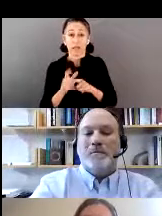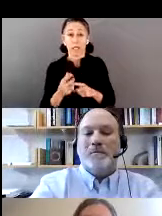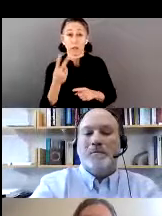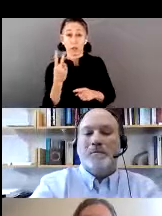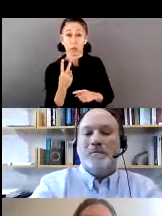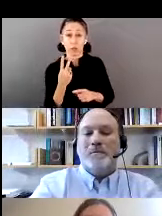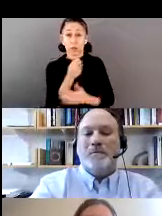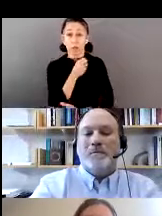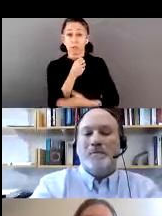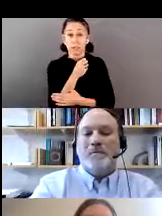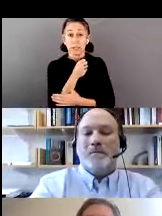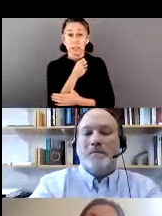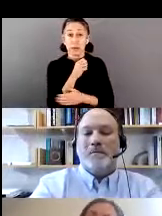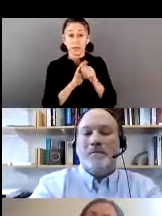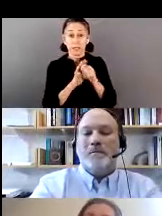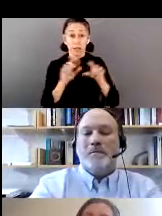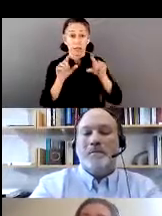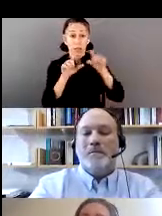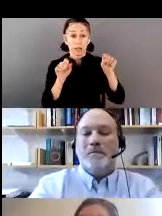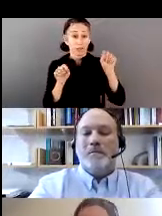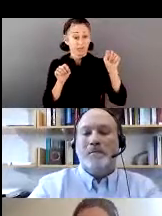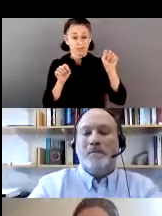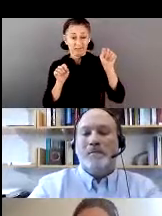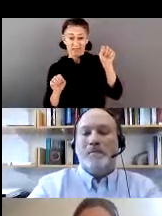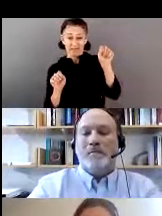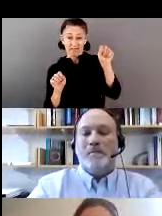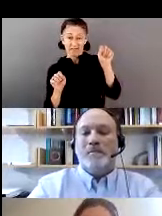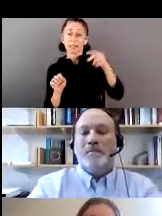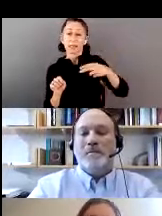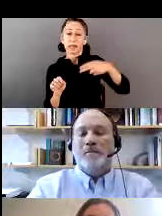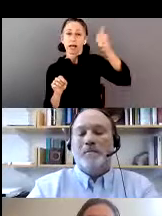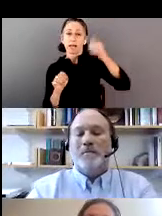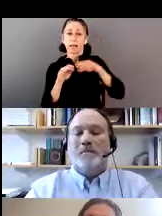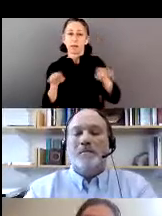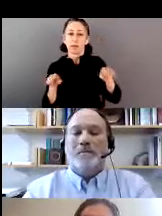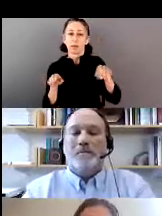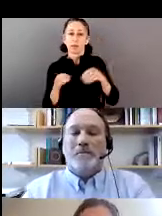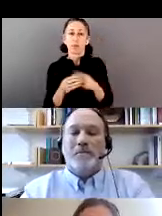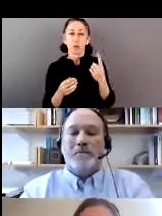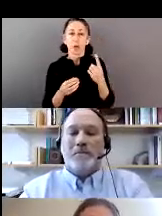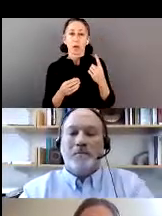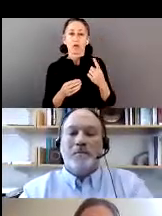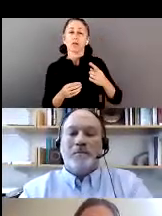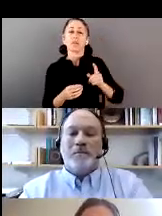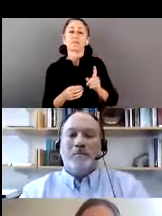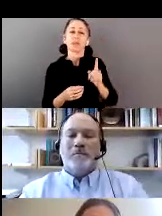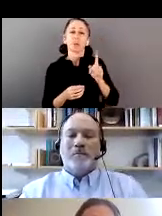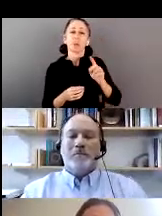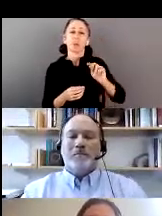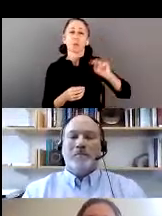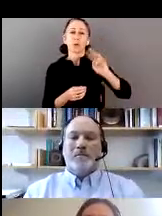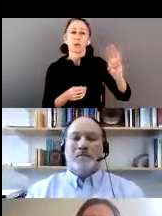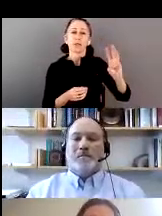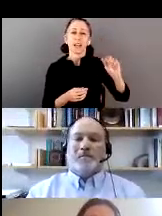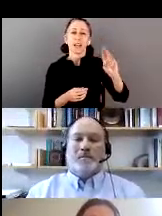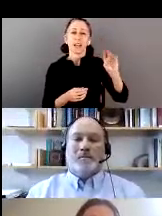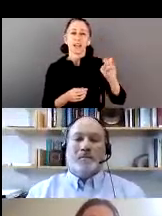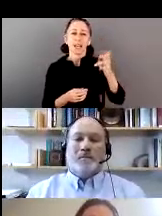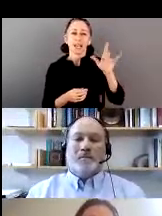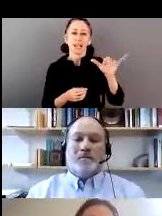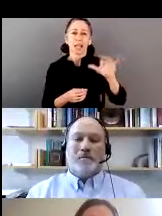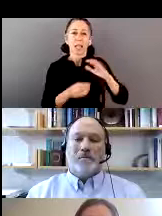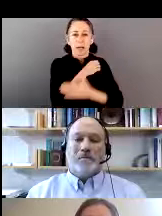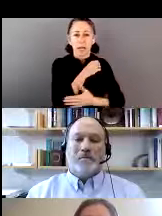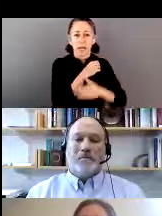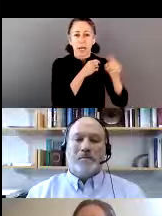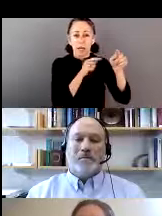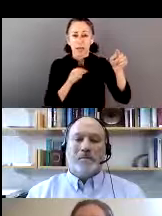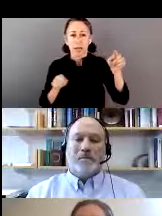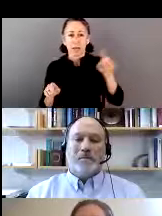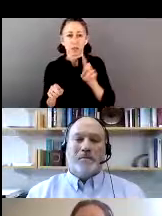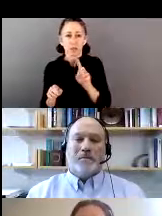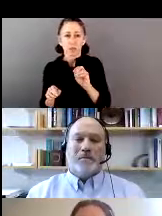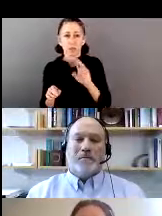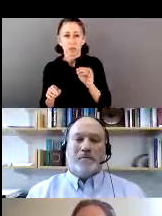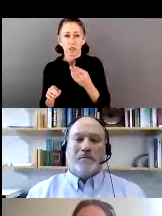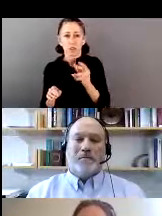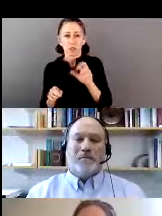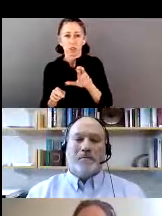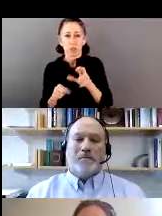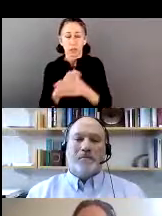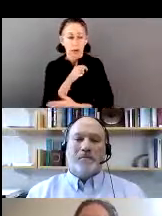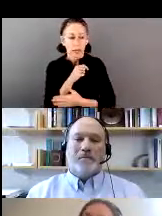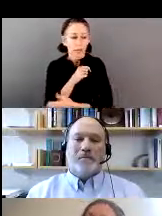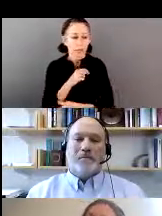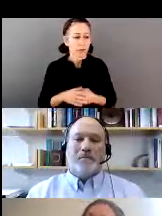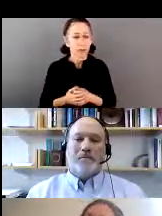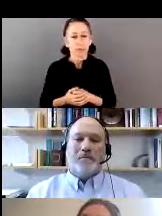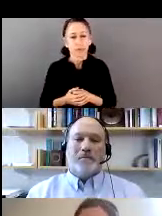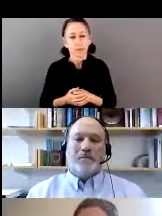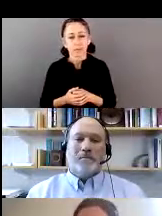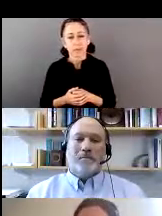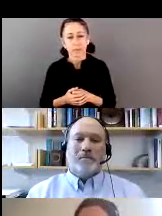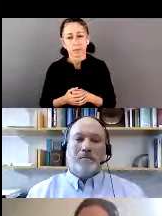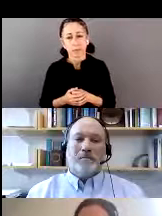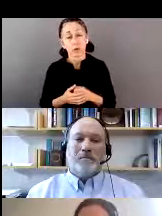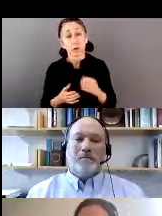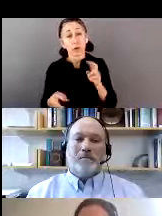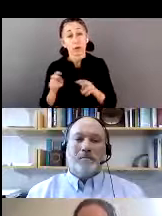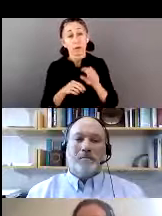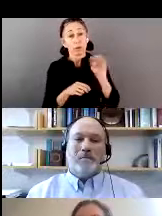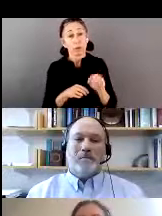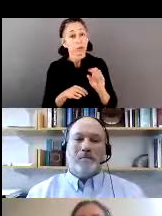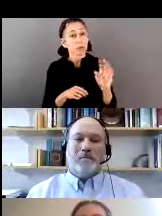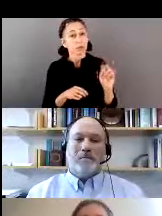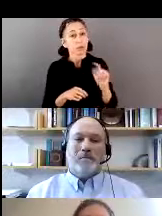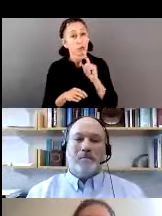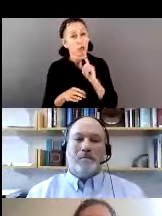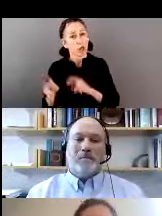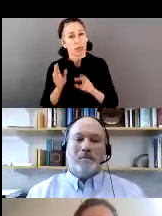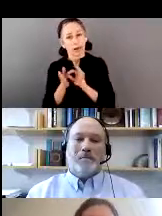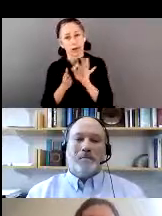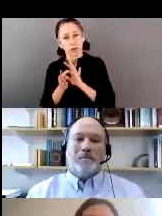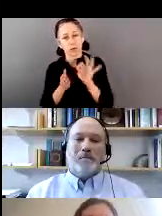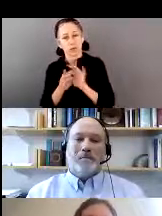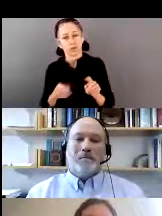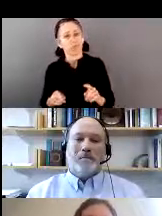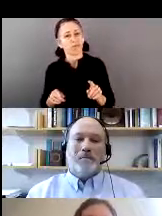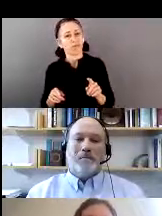the lowest prevalence, in this case it's under 9%. And the darkest blues have the highest percentage, and that's 15.7% or higher when you're looking at Maryland. When you see a map like this, you can quickly understand that for the most part we see low rates of disability